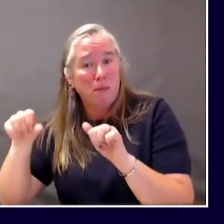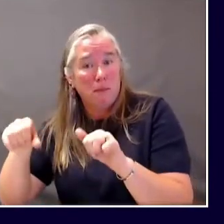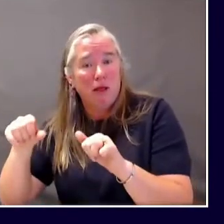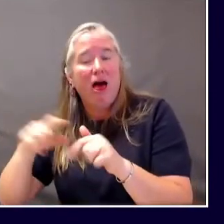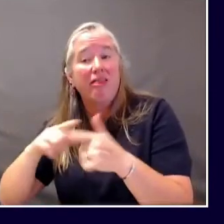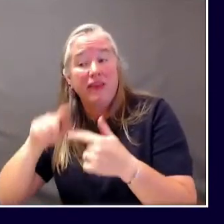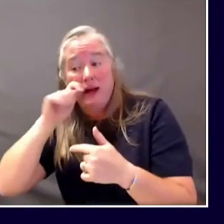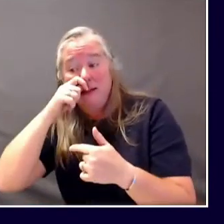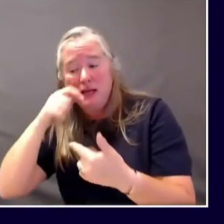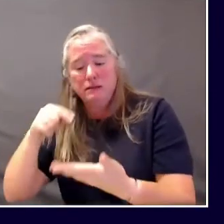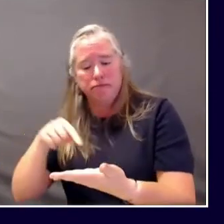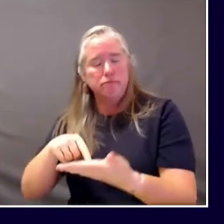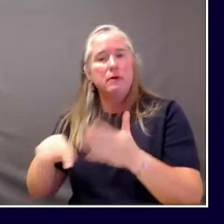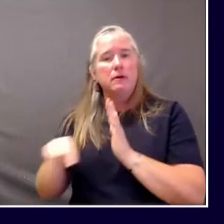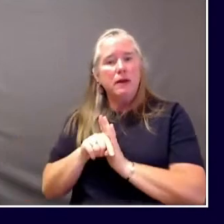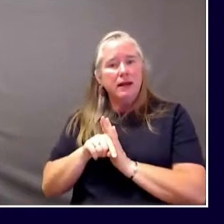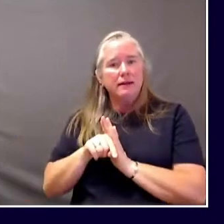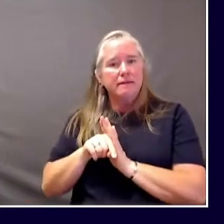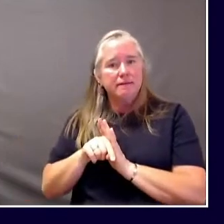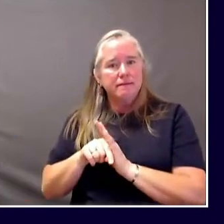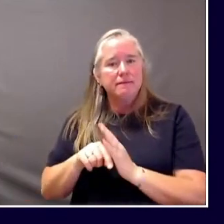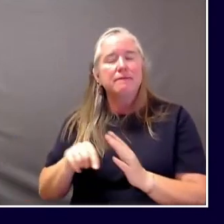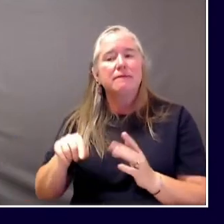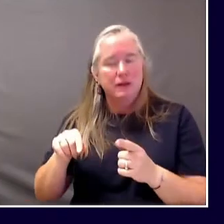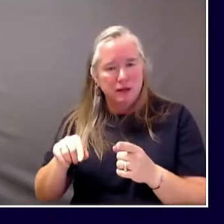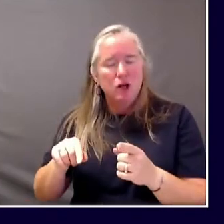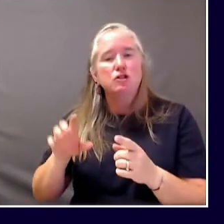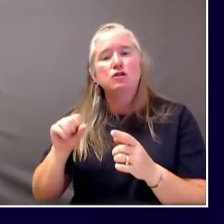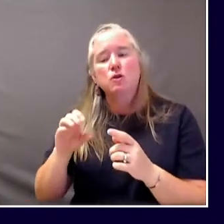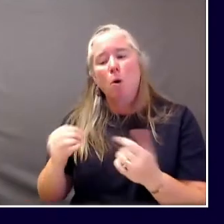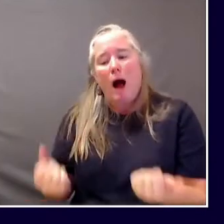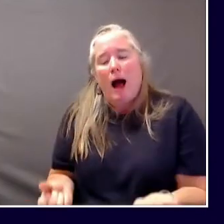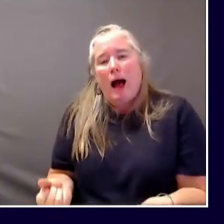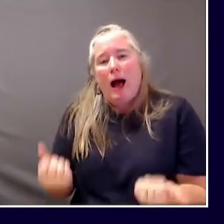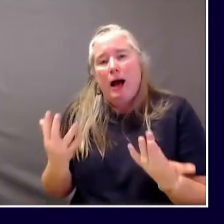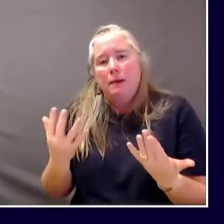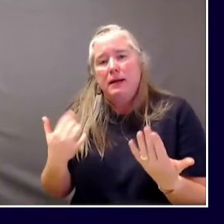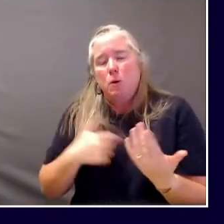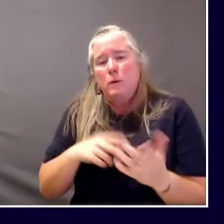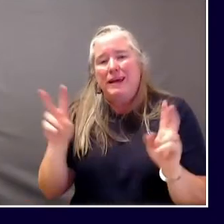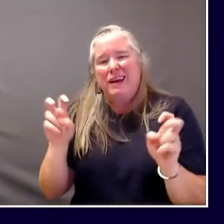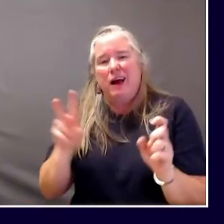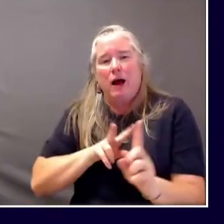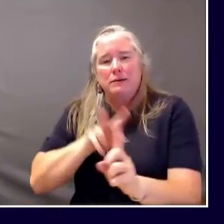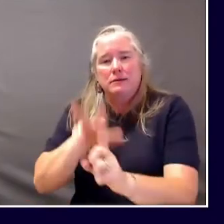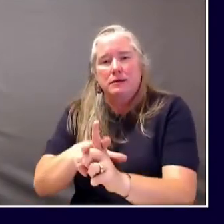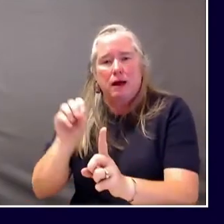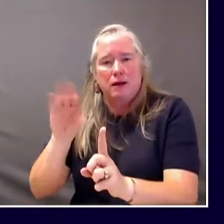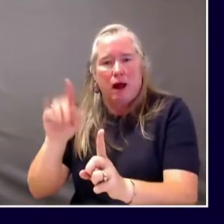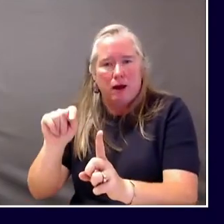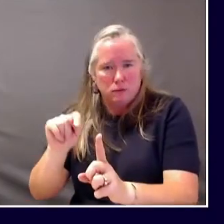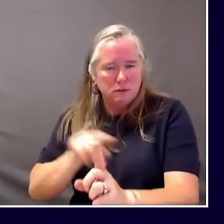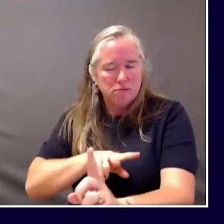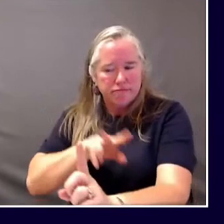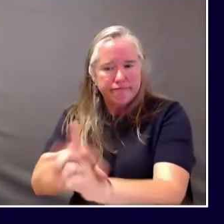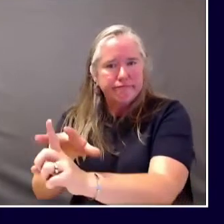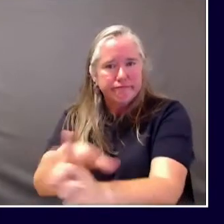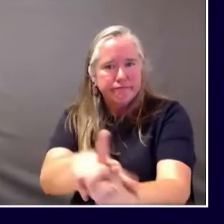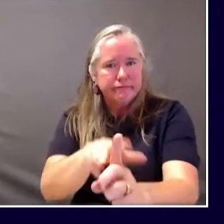the number of cases that are assigned out is actually